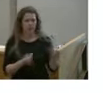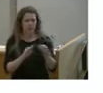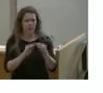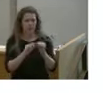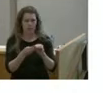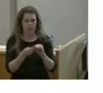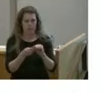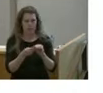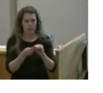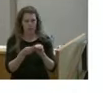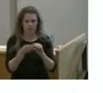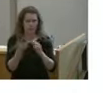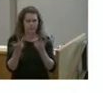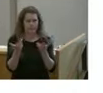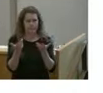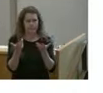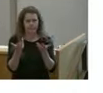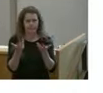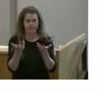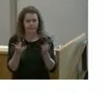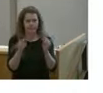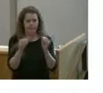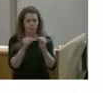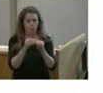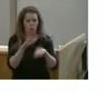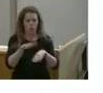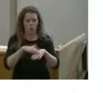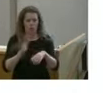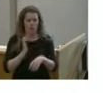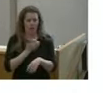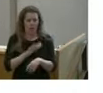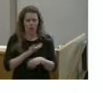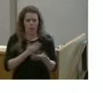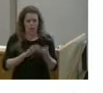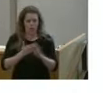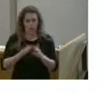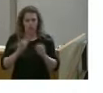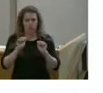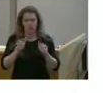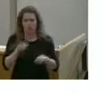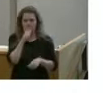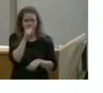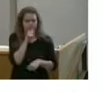caring for in our community and far beyond what we could even, with robust